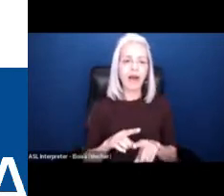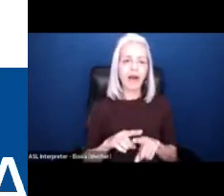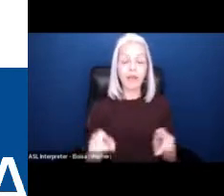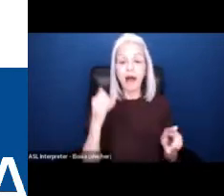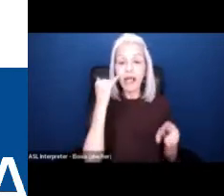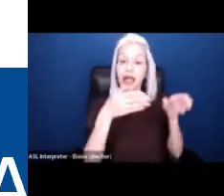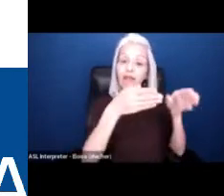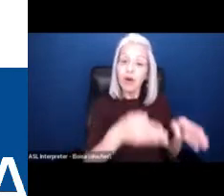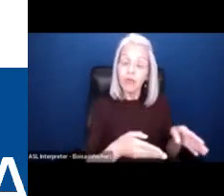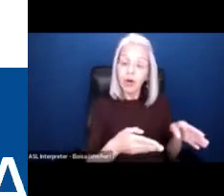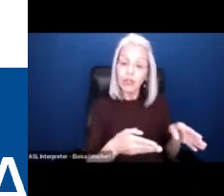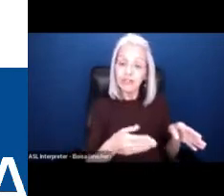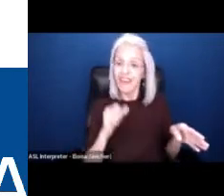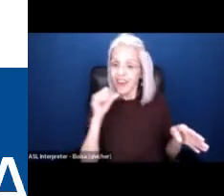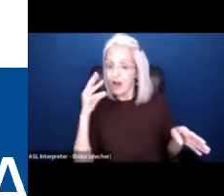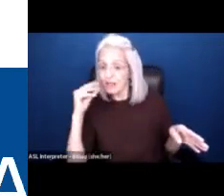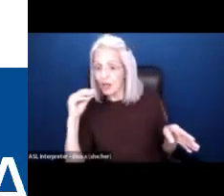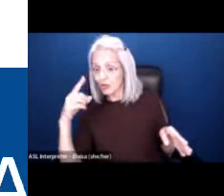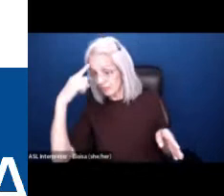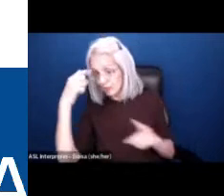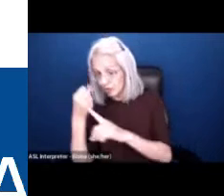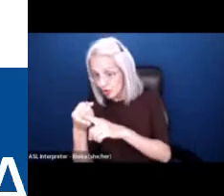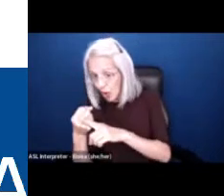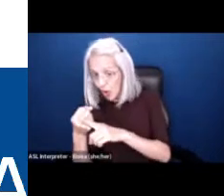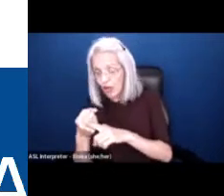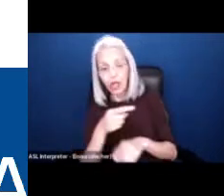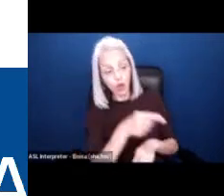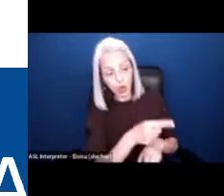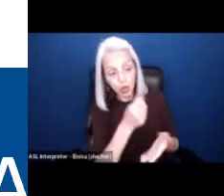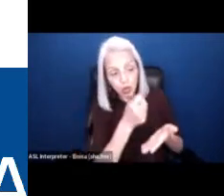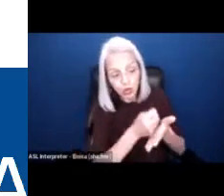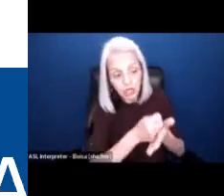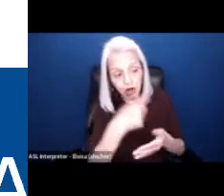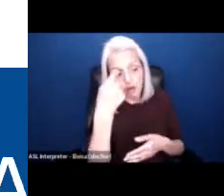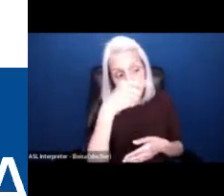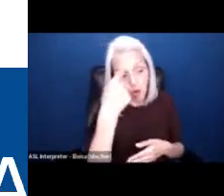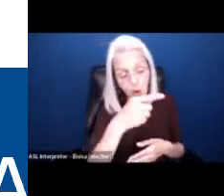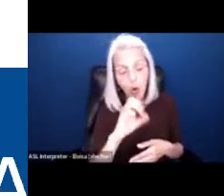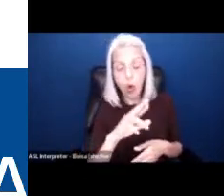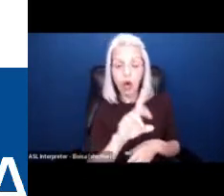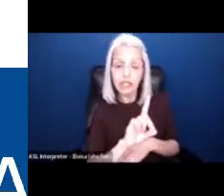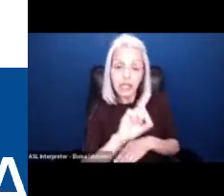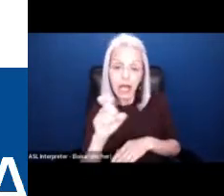you ever been treated for or if you haven't been diagnosed with that's a technique we can use for screening and other acquired